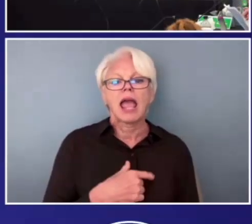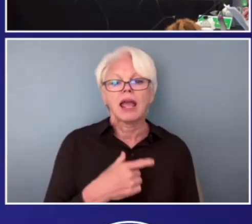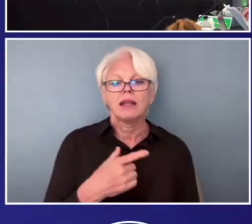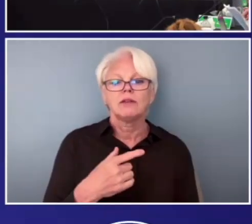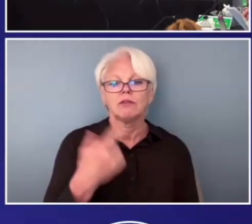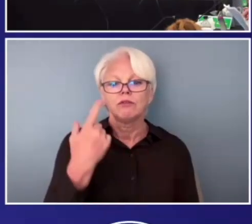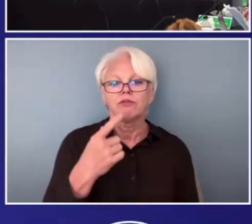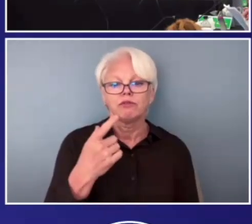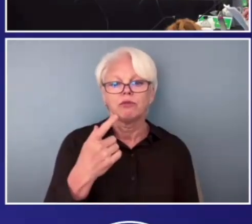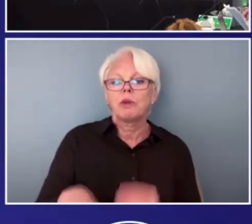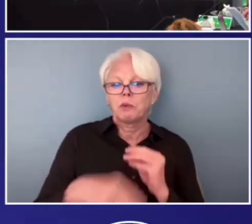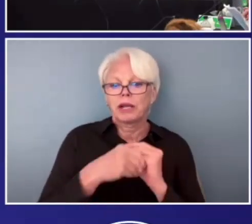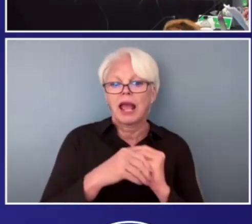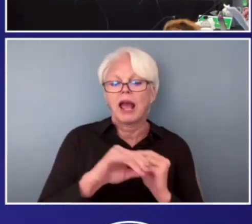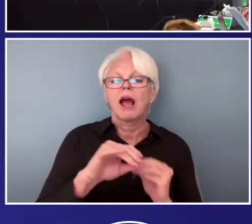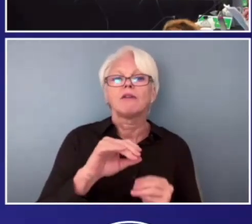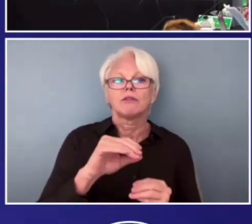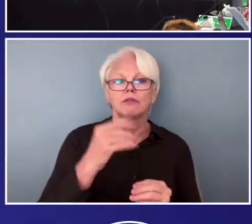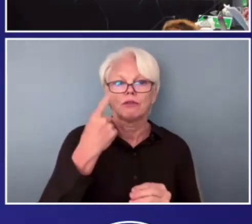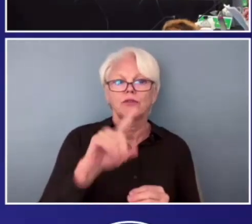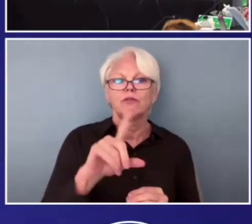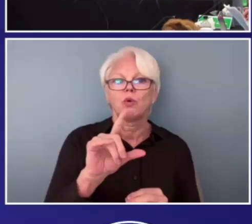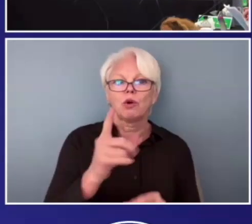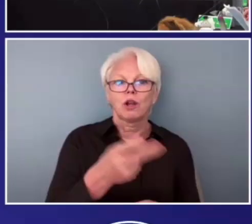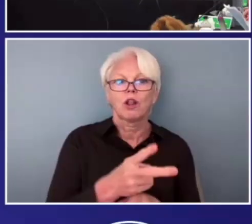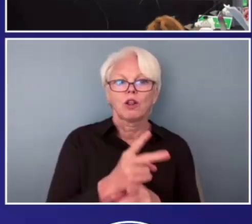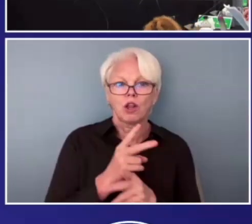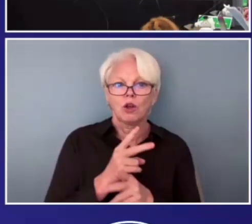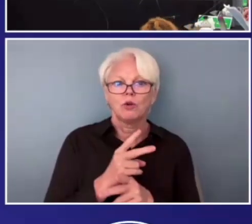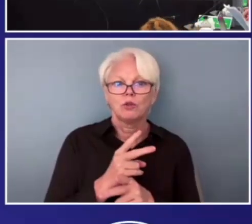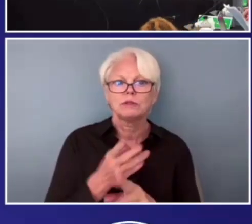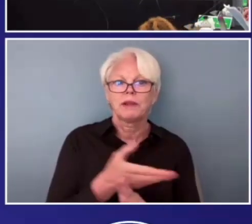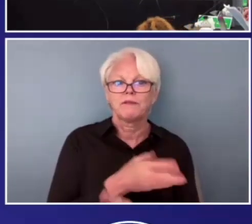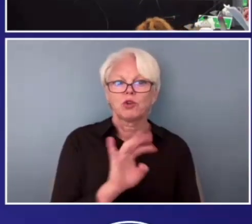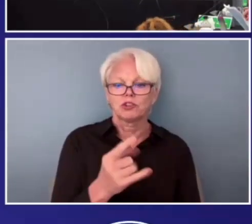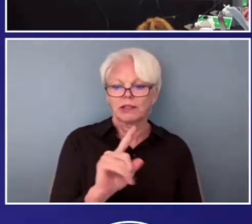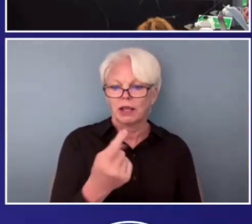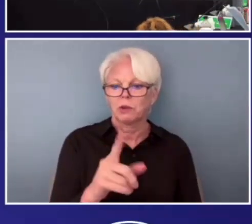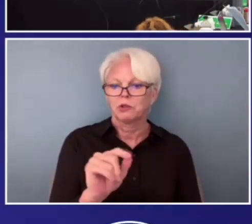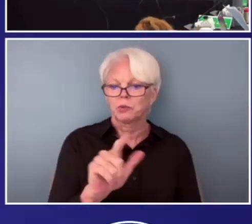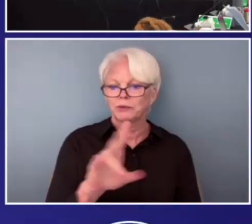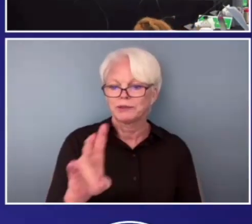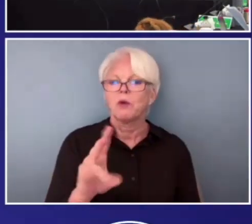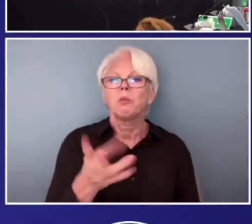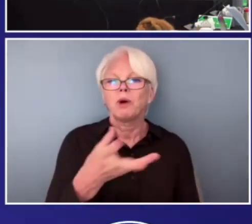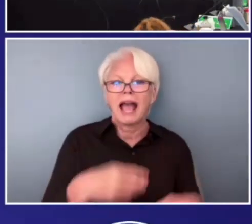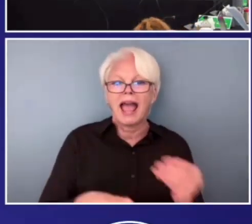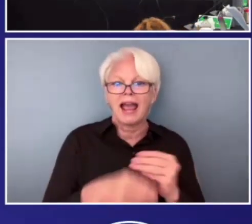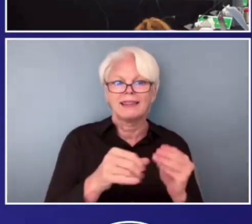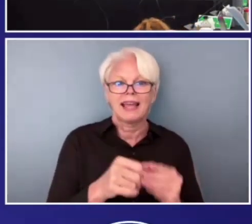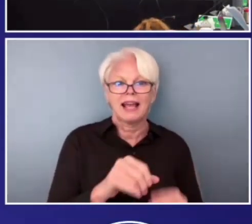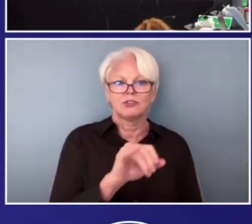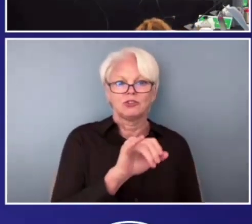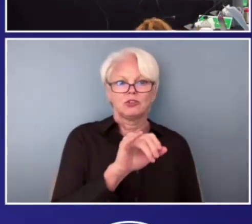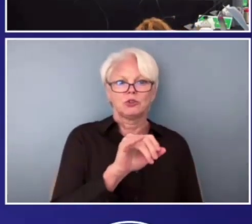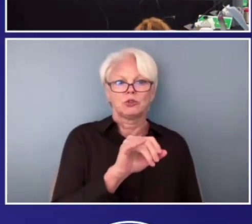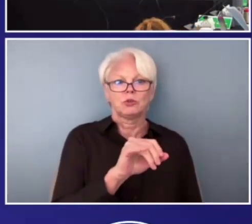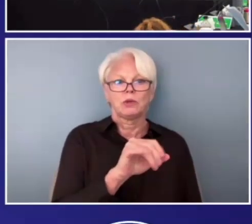2027 in Romanette one. Right? It's confusing to see, but I just wanted you to,